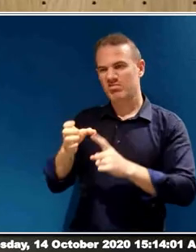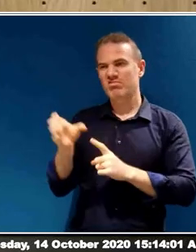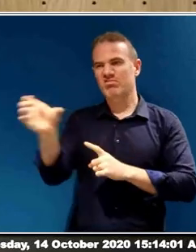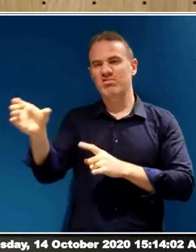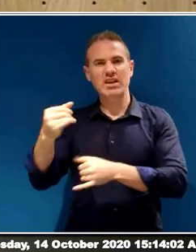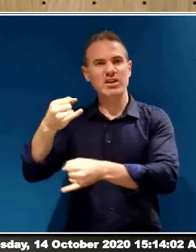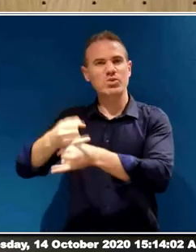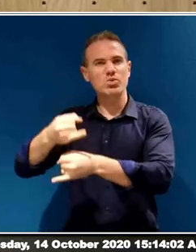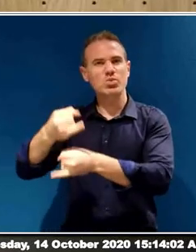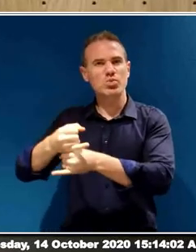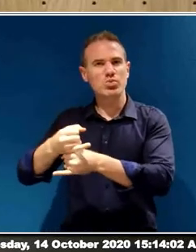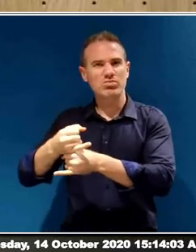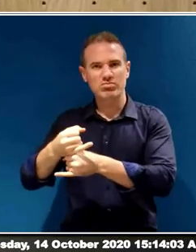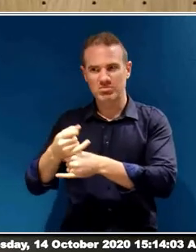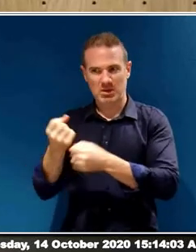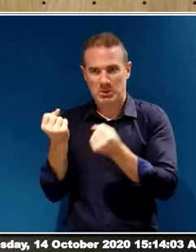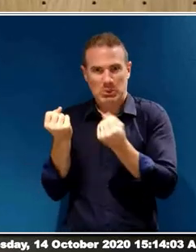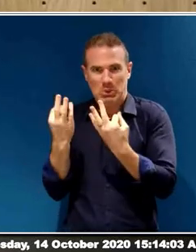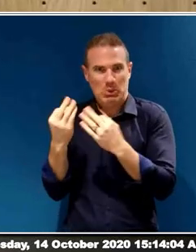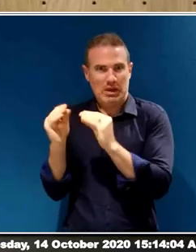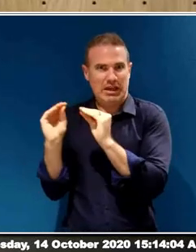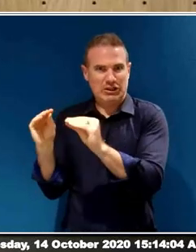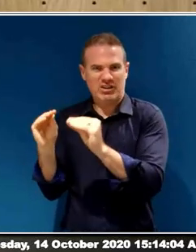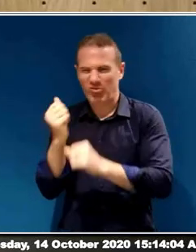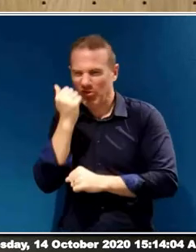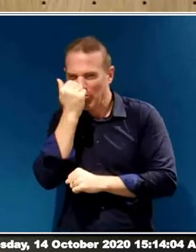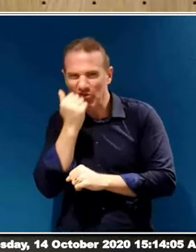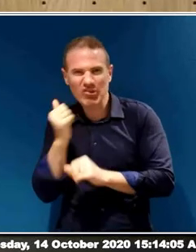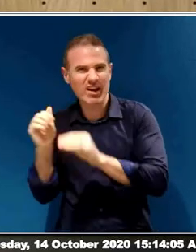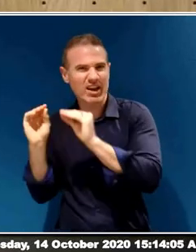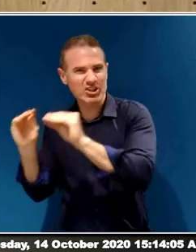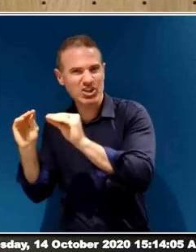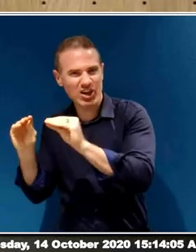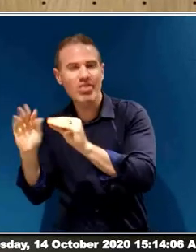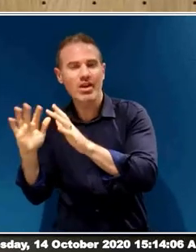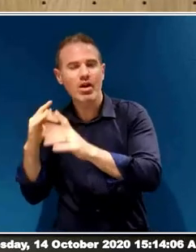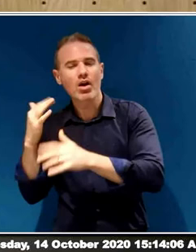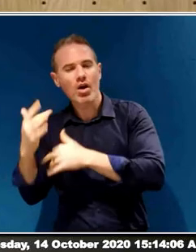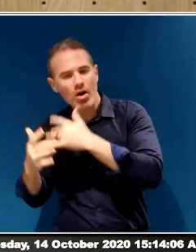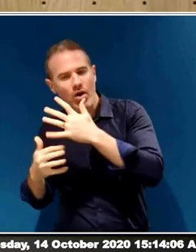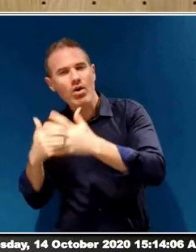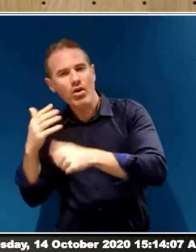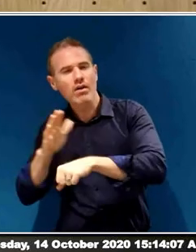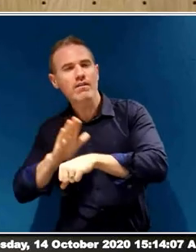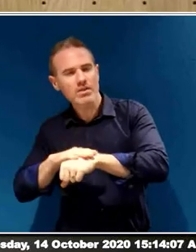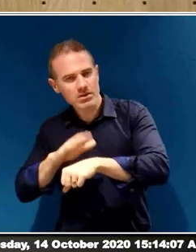And, then over time, mainly from pressure applied by parents or by